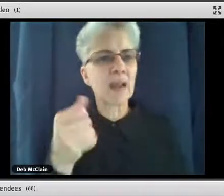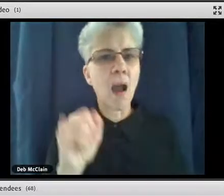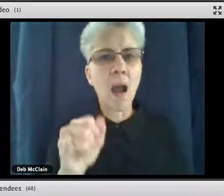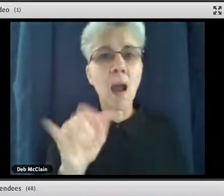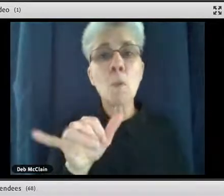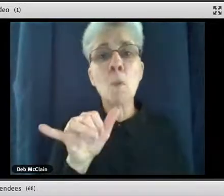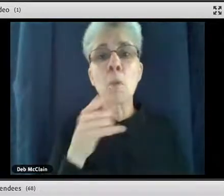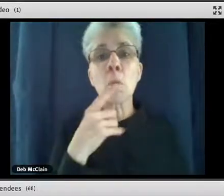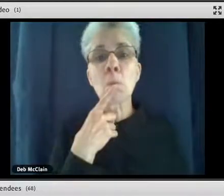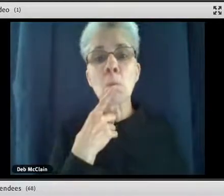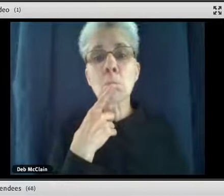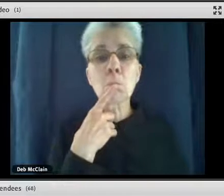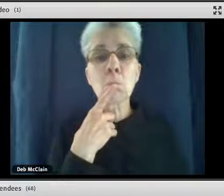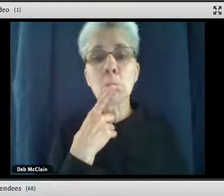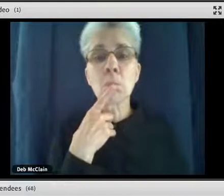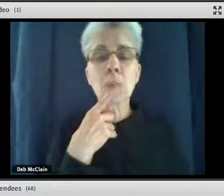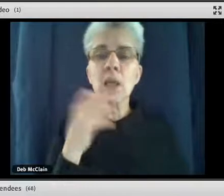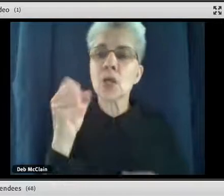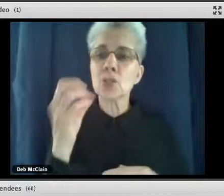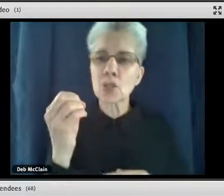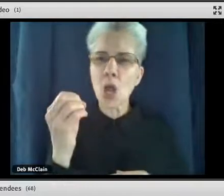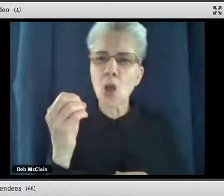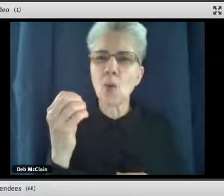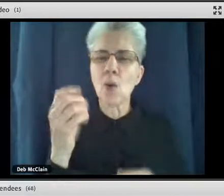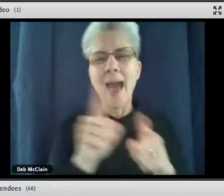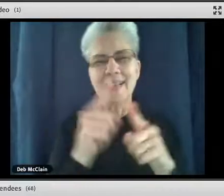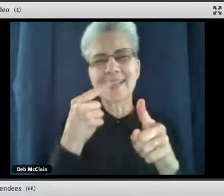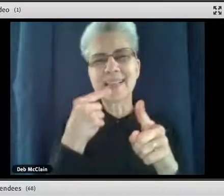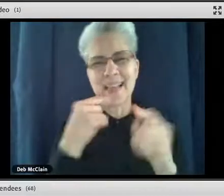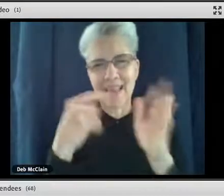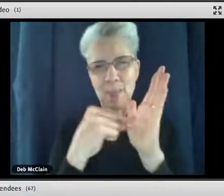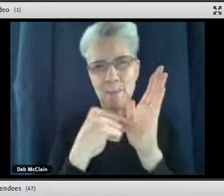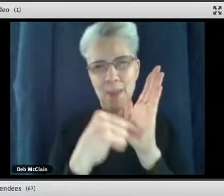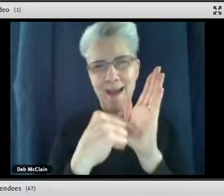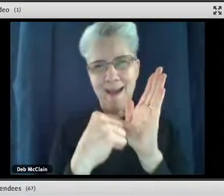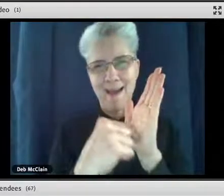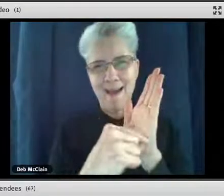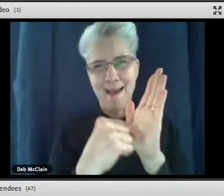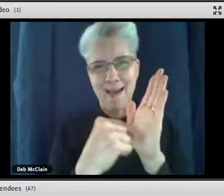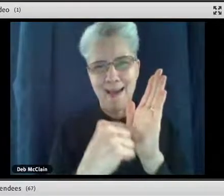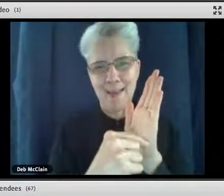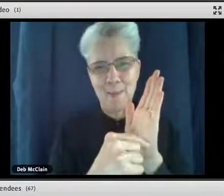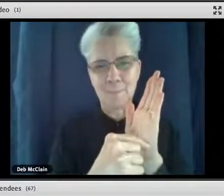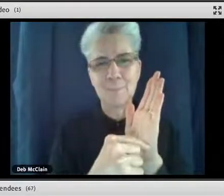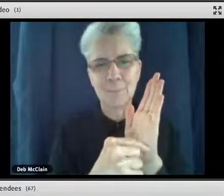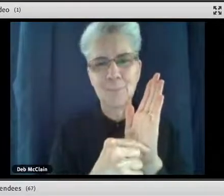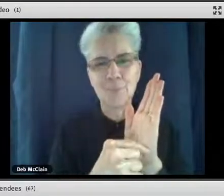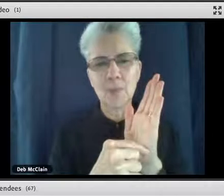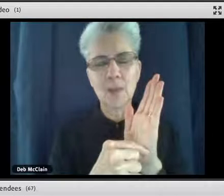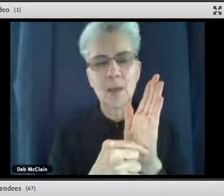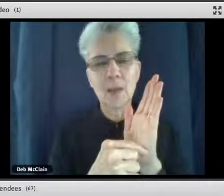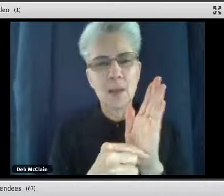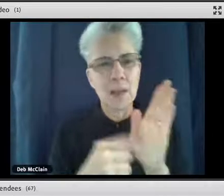Janet's thinking maybe "i," coat of arms. Huh. Okay. So as it says at the very bottom of this page here,